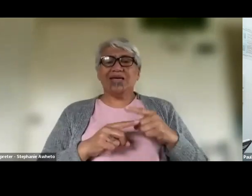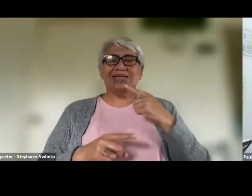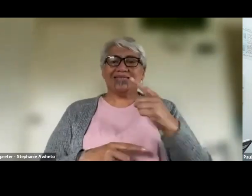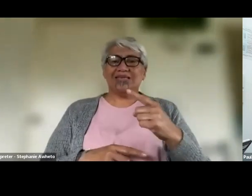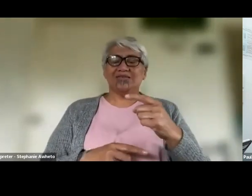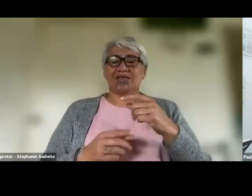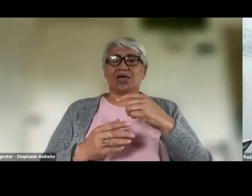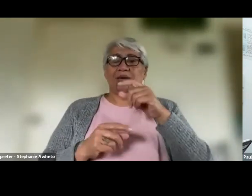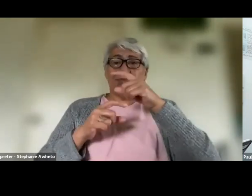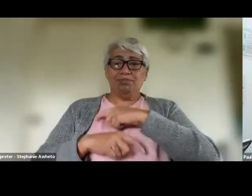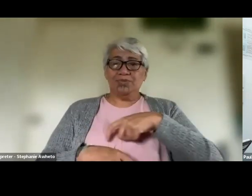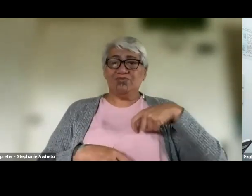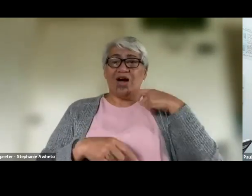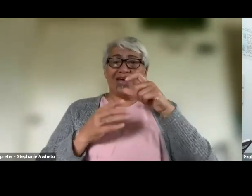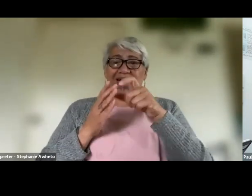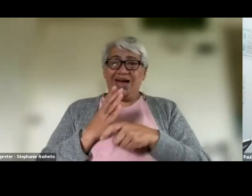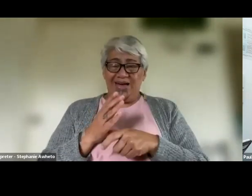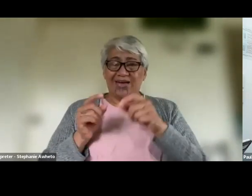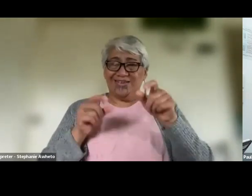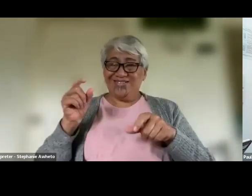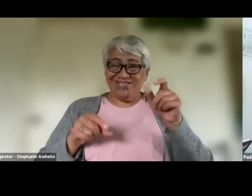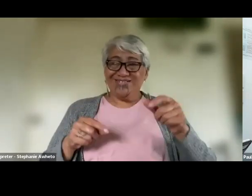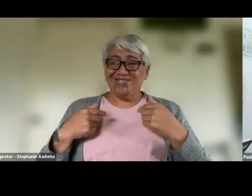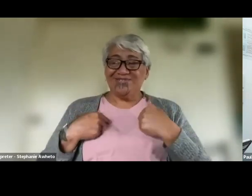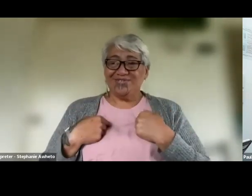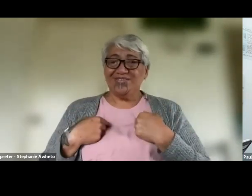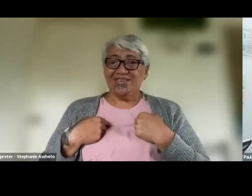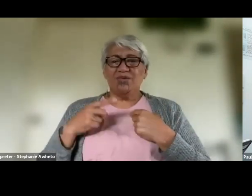the Ministry of Disabled people, which a purple banner.